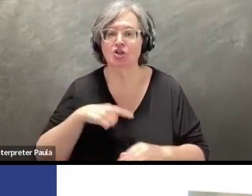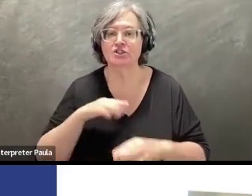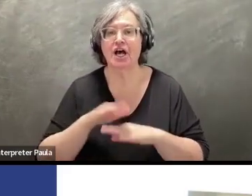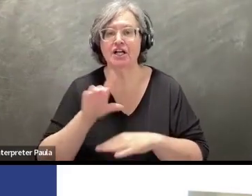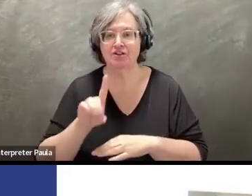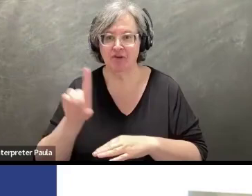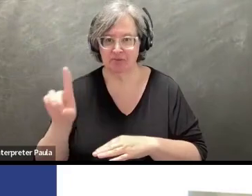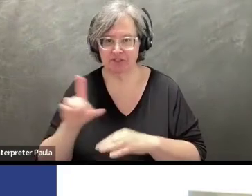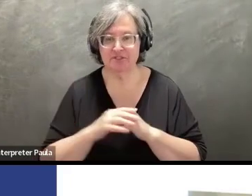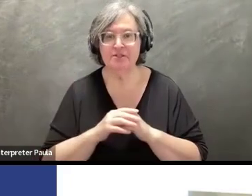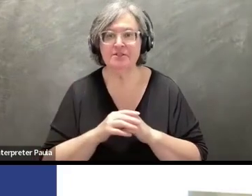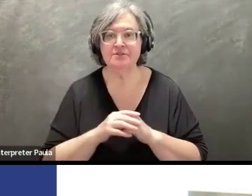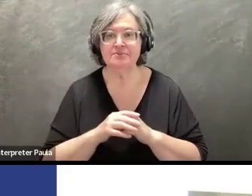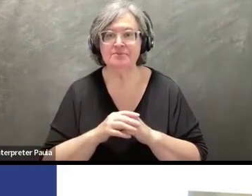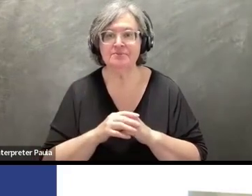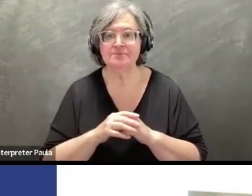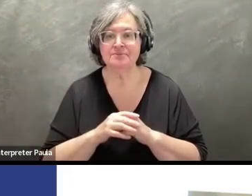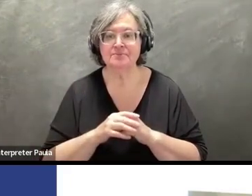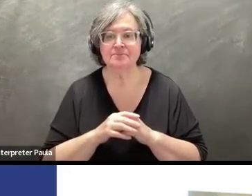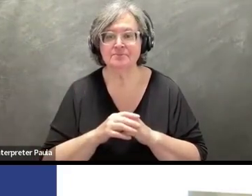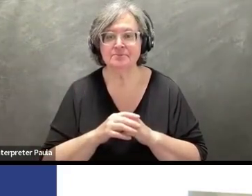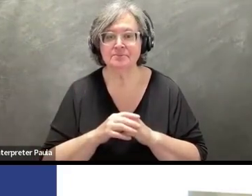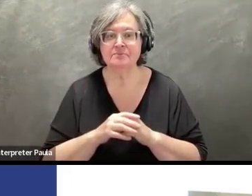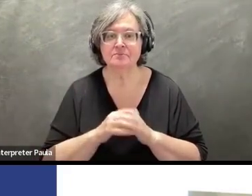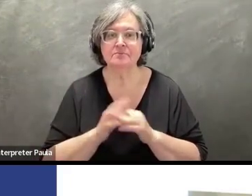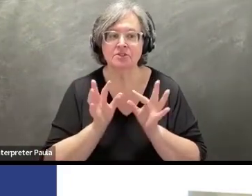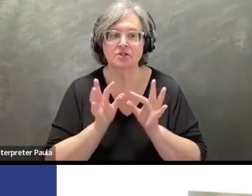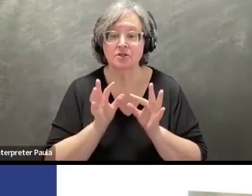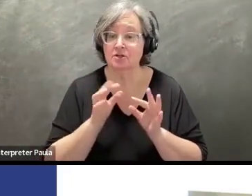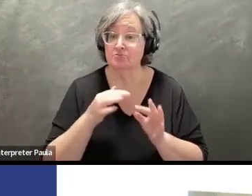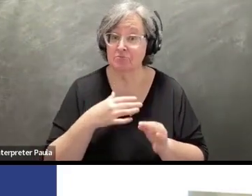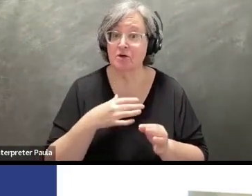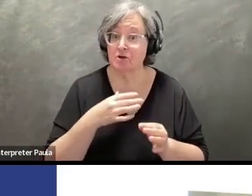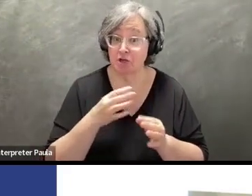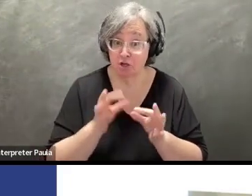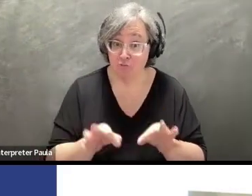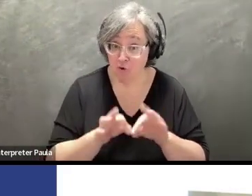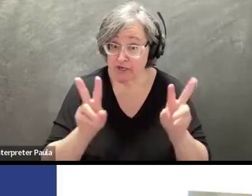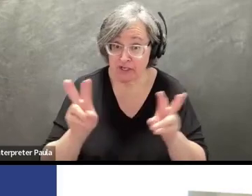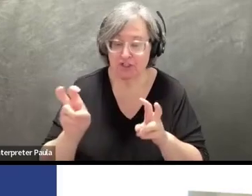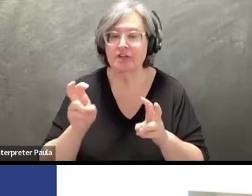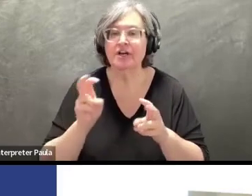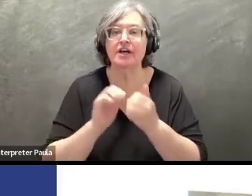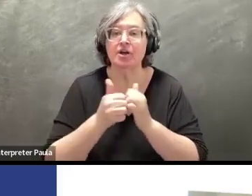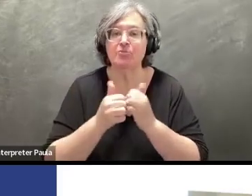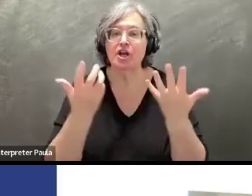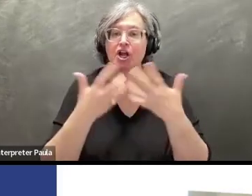Disabilities, issues that are important to me are competitive, integrated employment and all rights of people with diverse